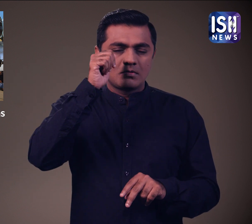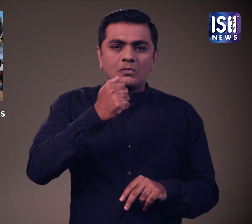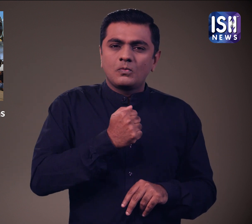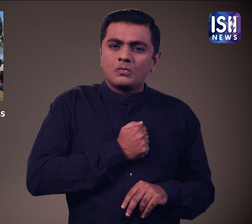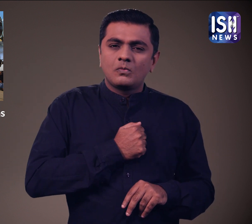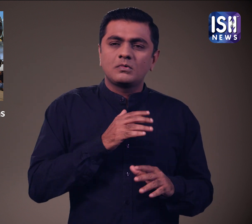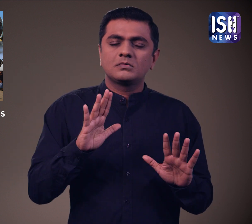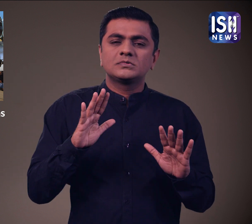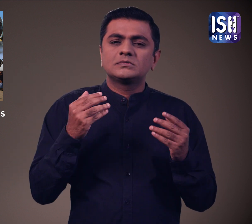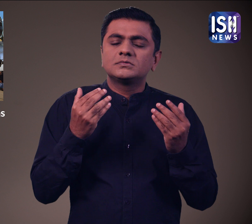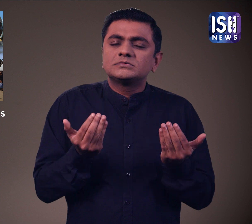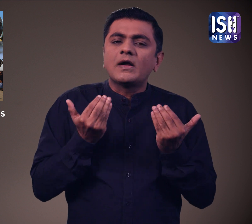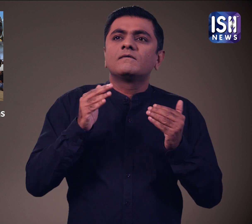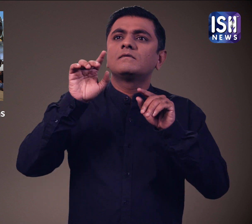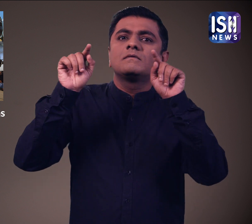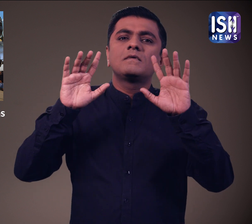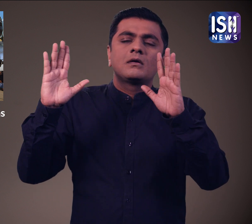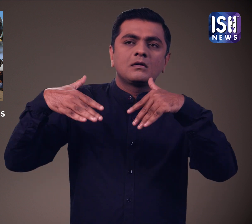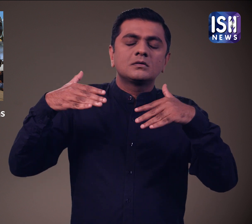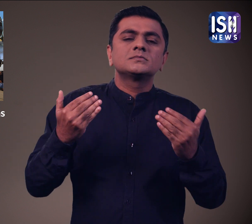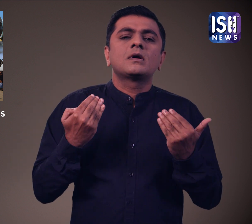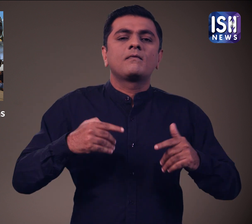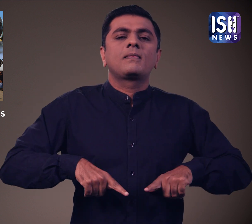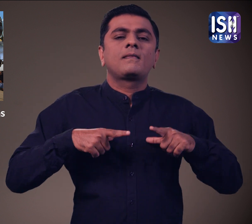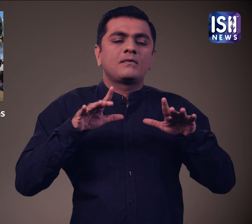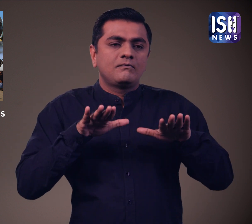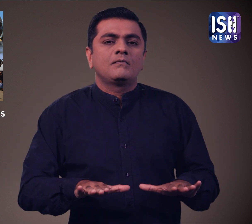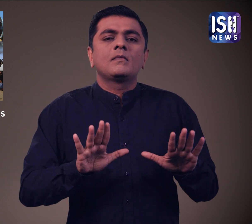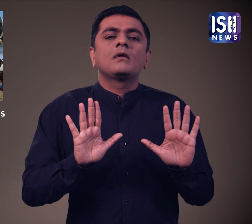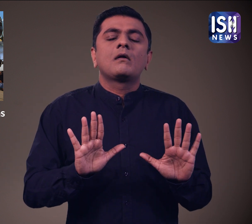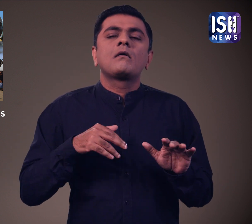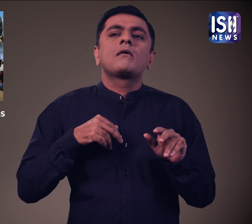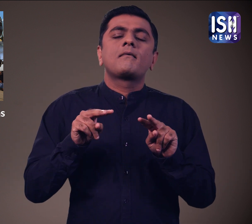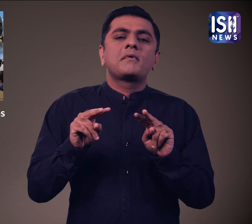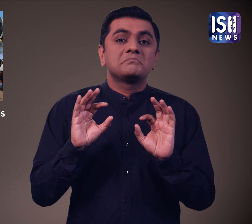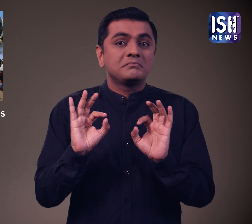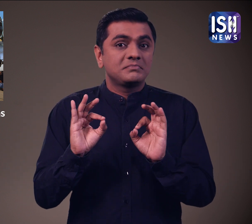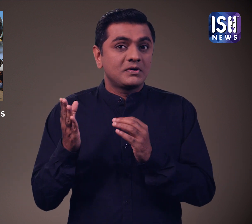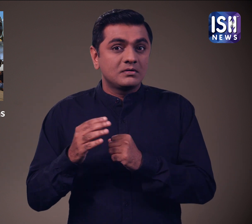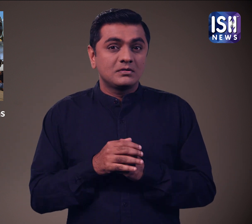What a relief that Indian have been brought back safely to the country.